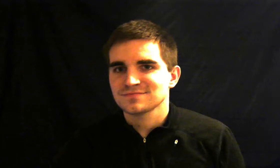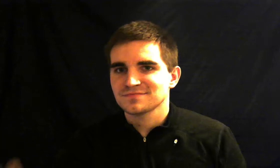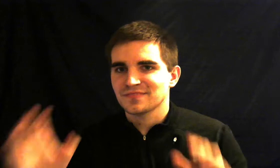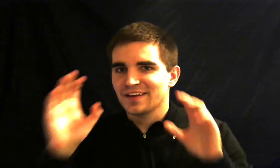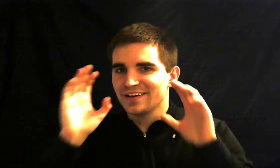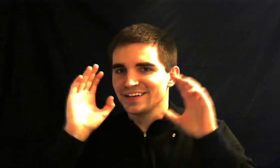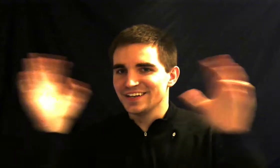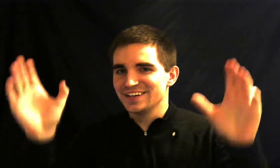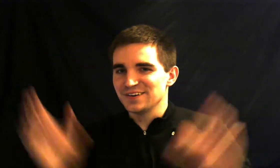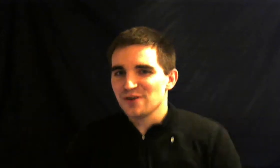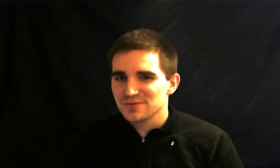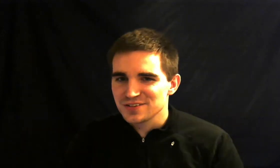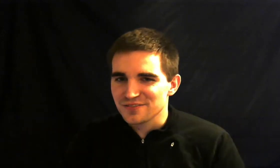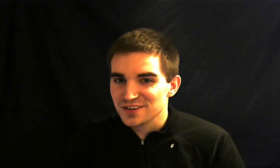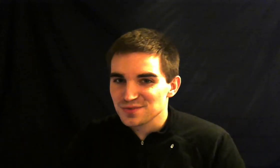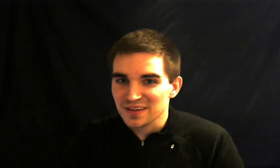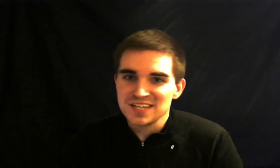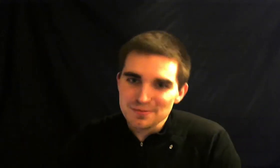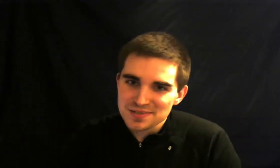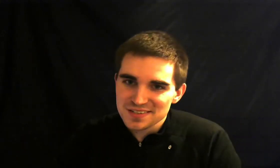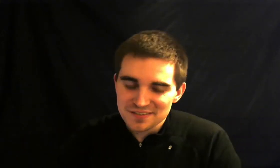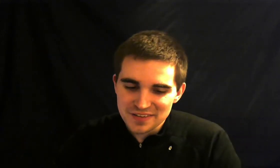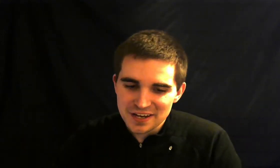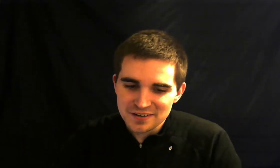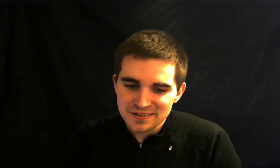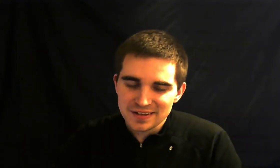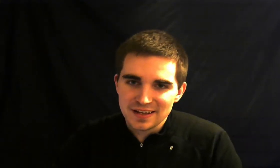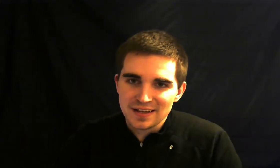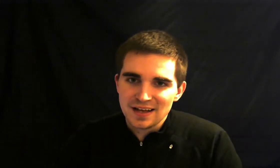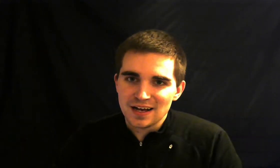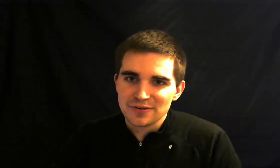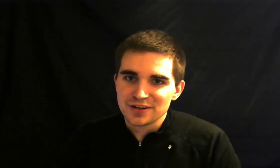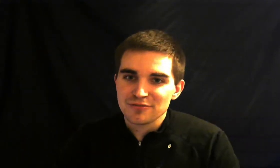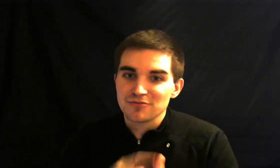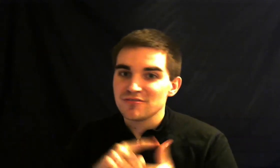hello and welcome to a fingerspelling tips video we're gonna go through three